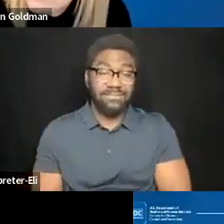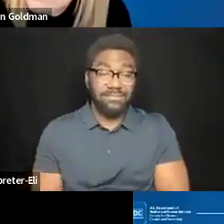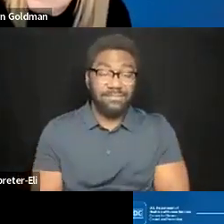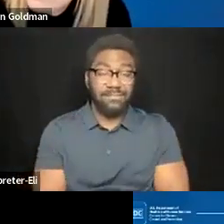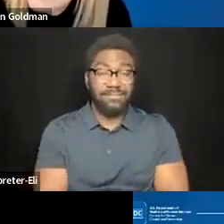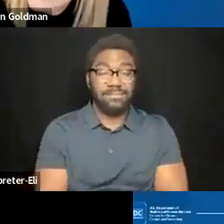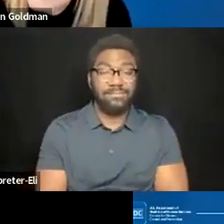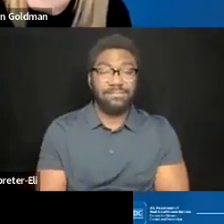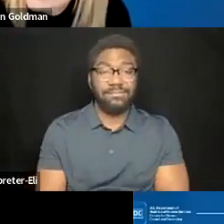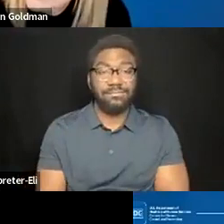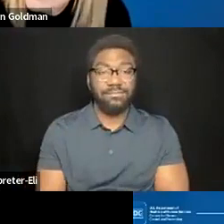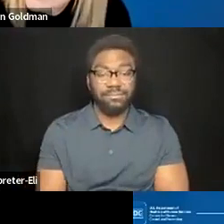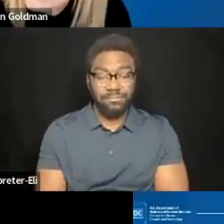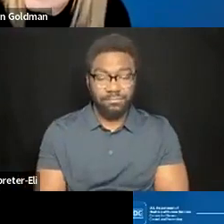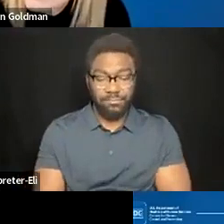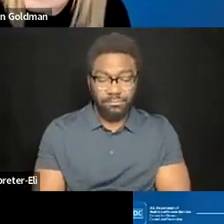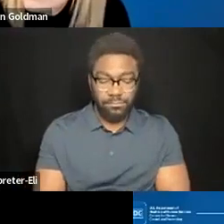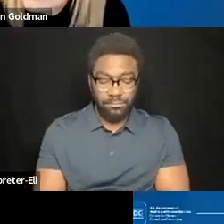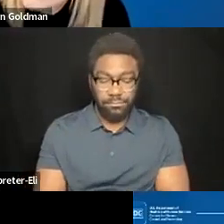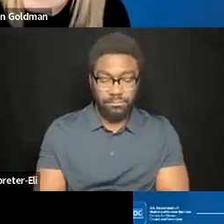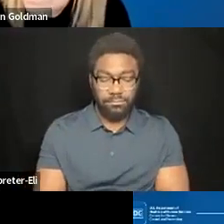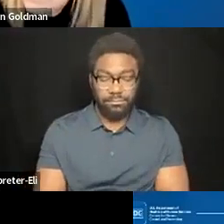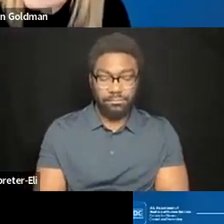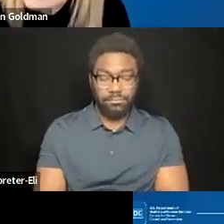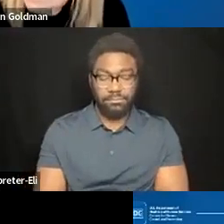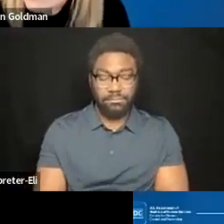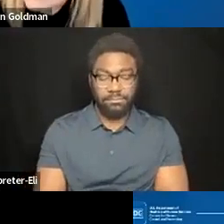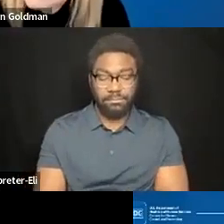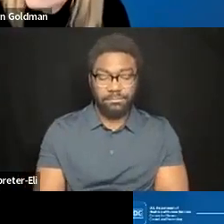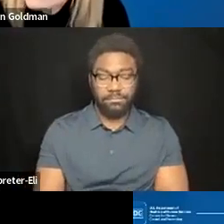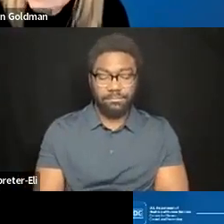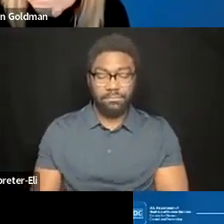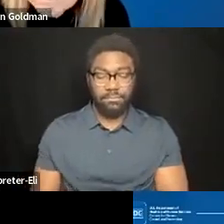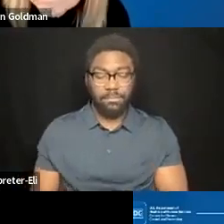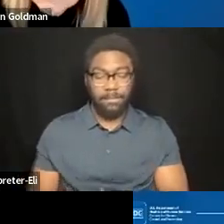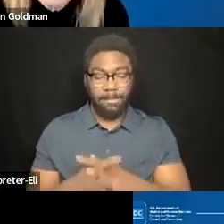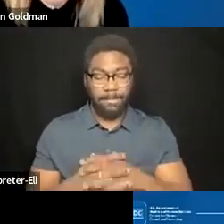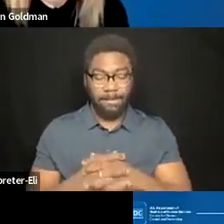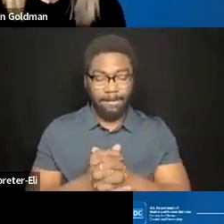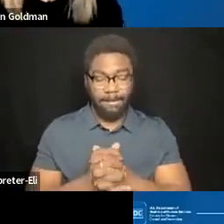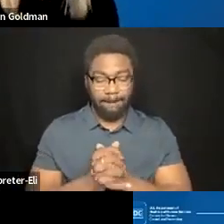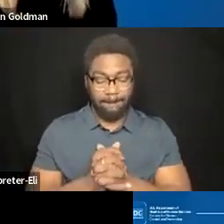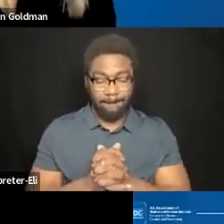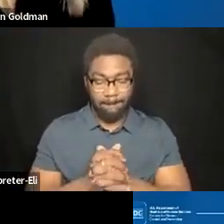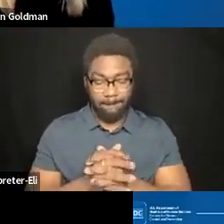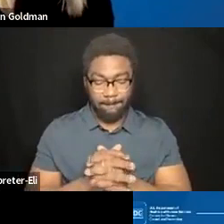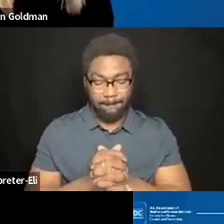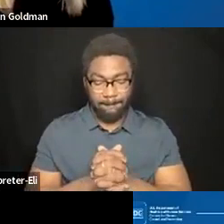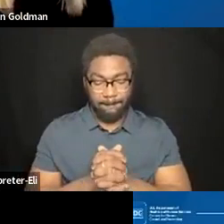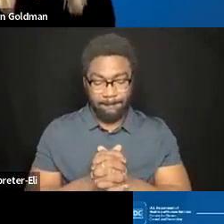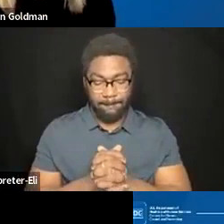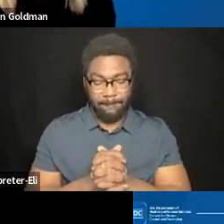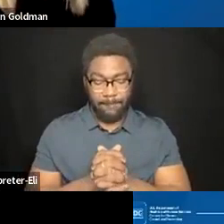Let me just move back to Dr. Goldman's questions, because I do think we might be able to bring in a couple of the lab work group members to answer, to address some